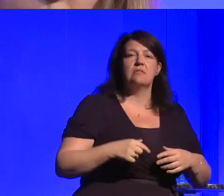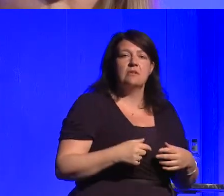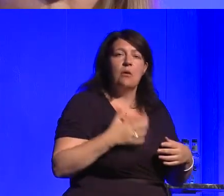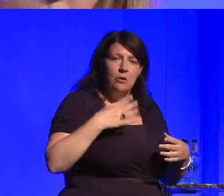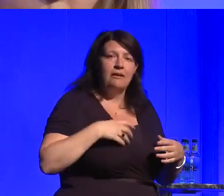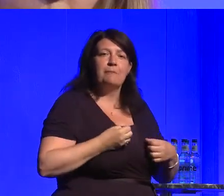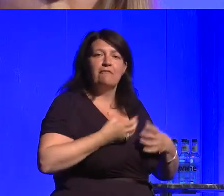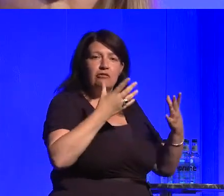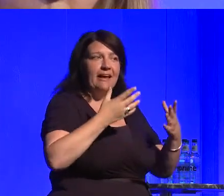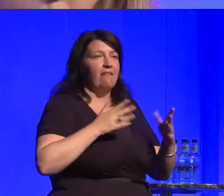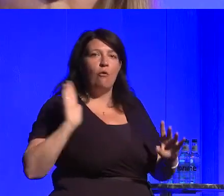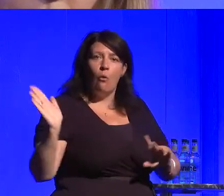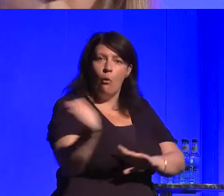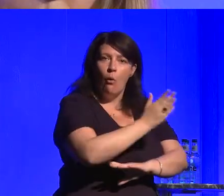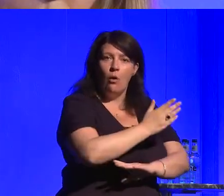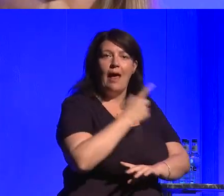To me, those are fundamental things.